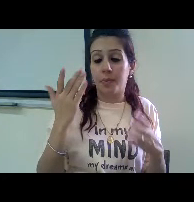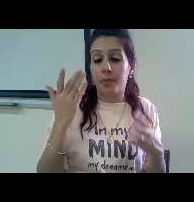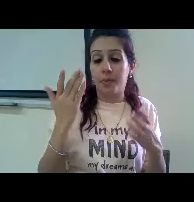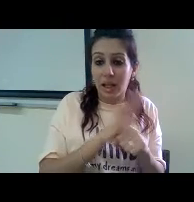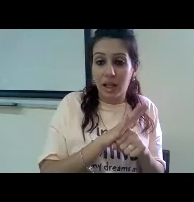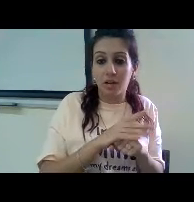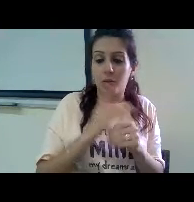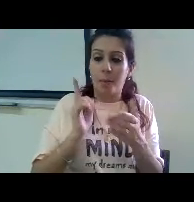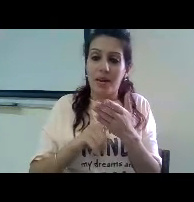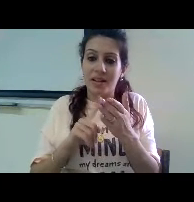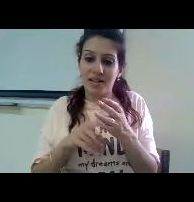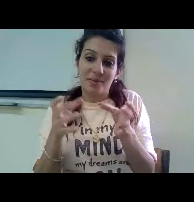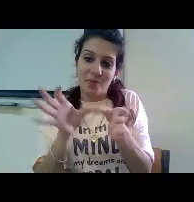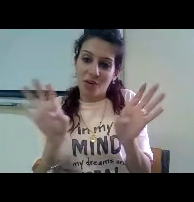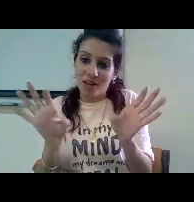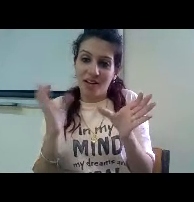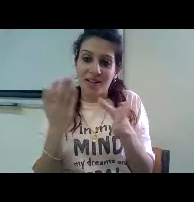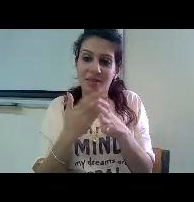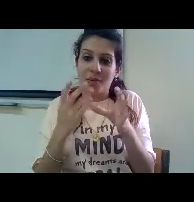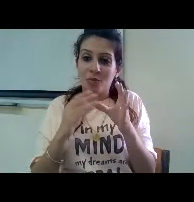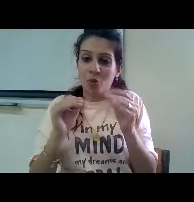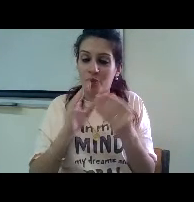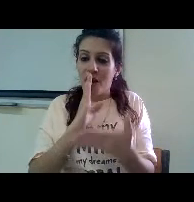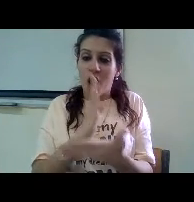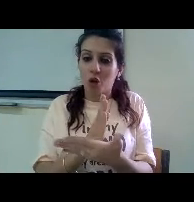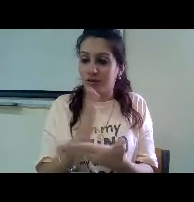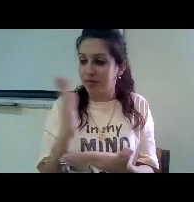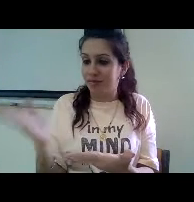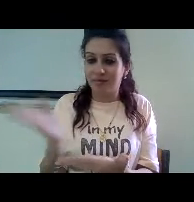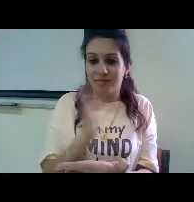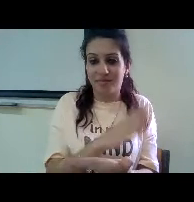tools in a certain form, but not to replace